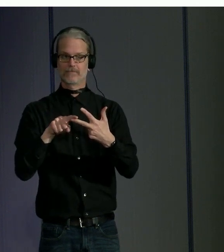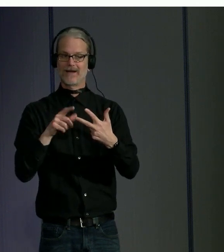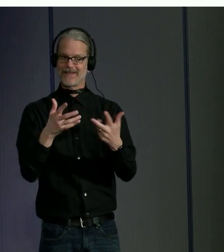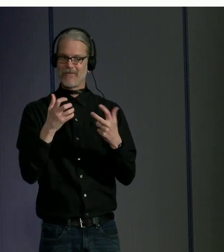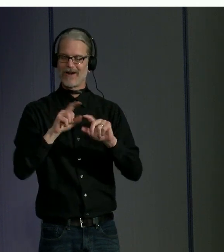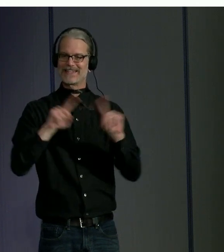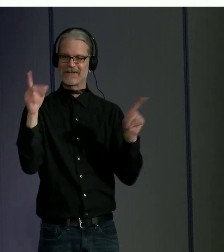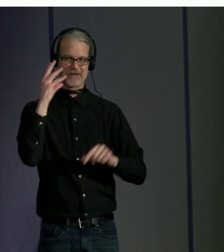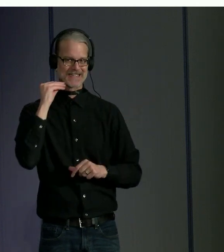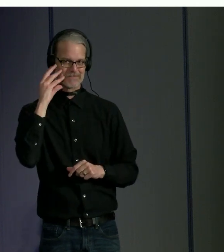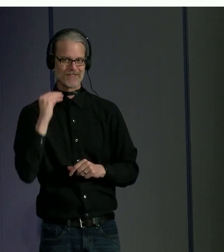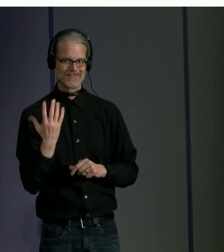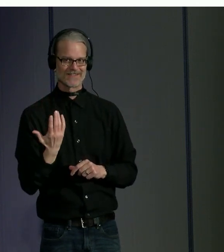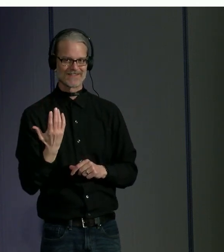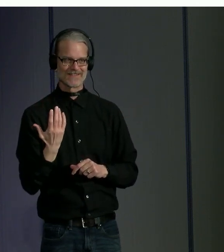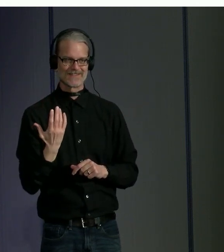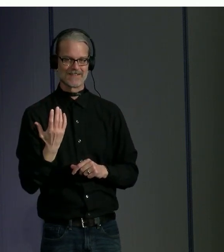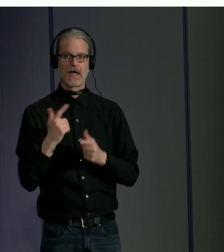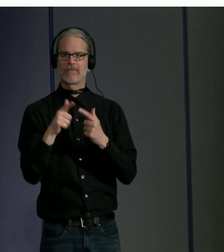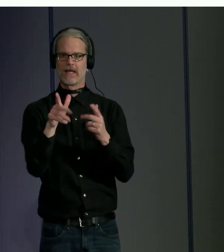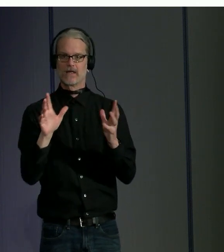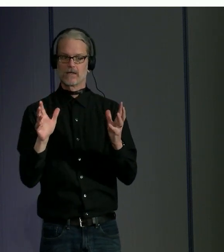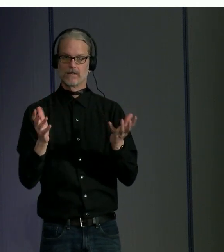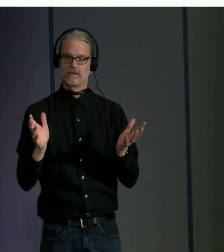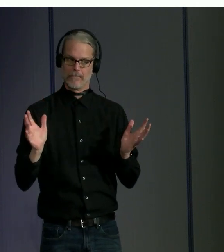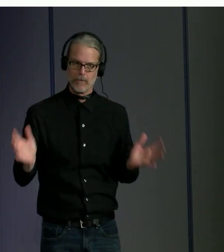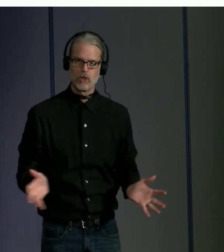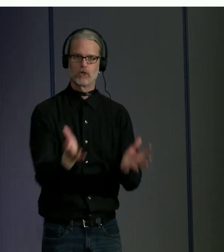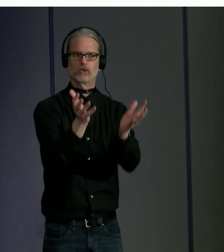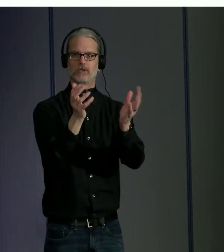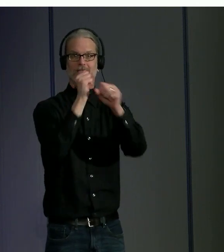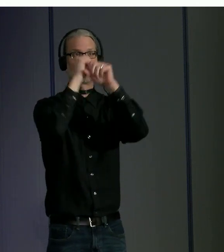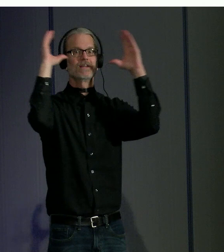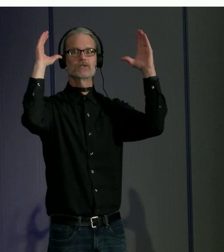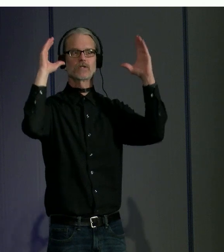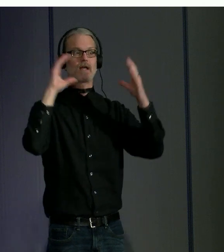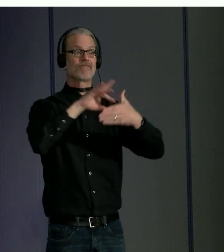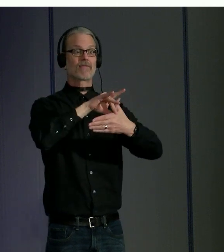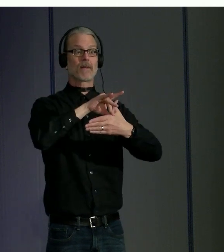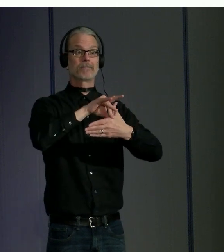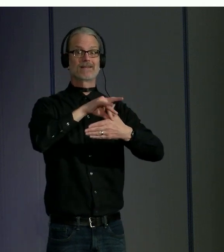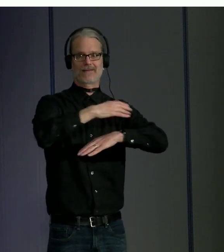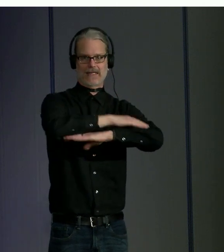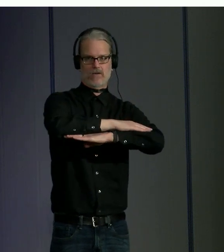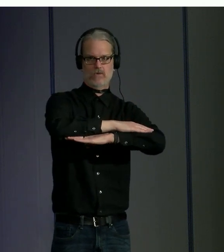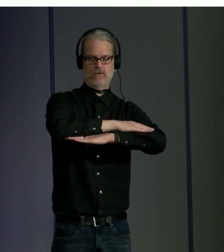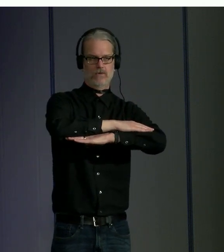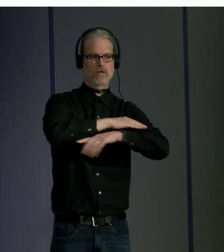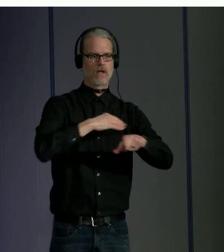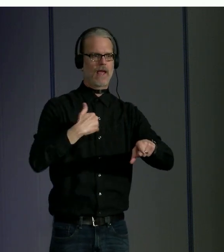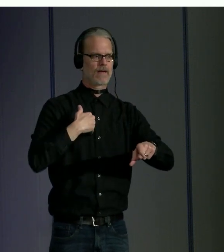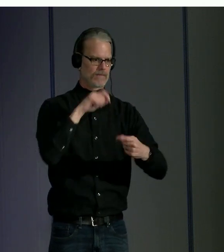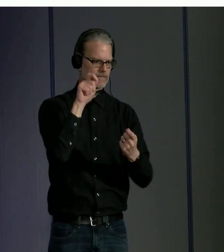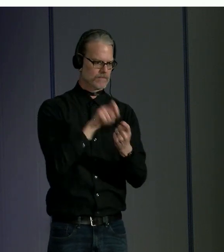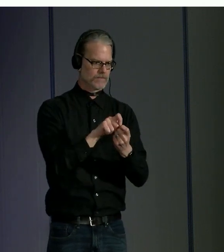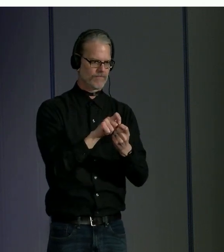And start pushing for that vision of the meat counter having a specific application where